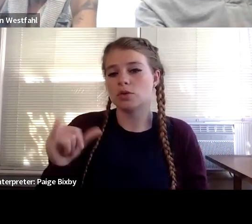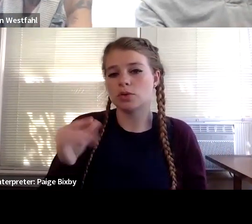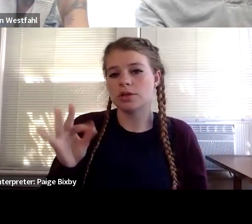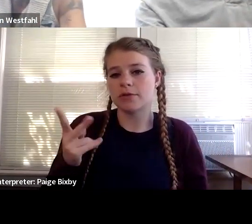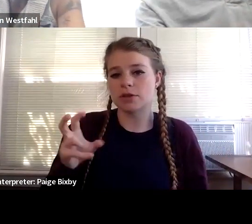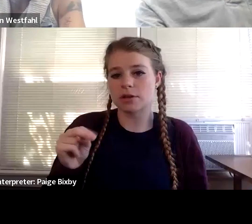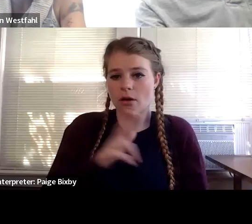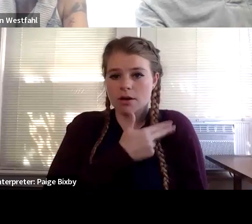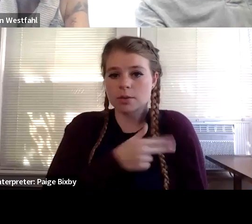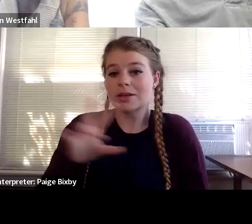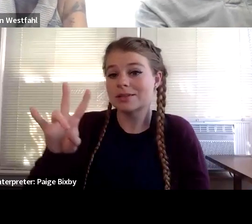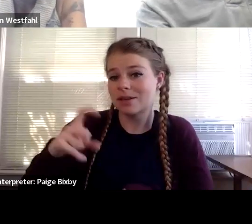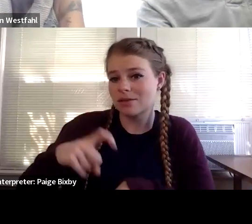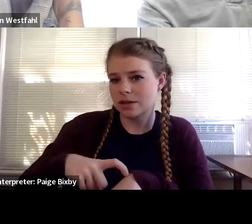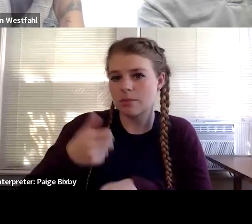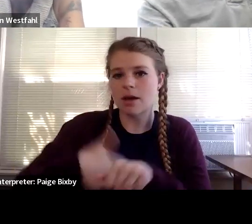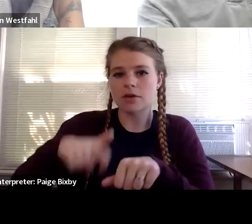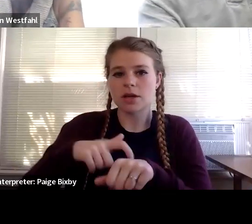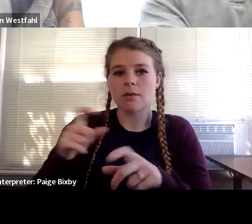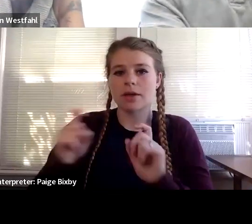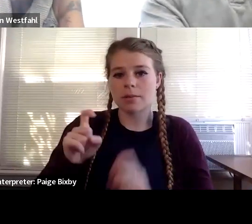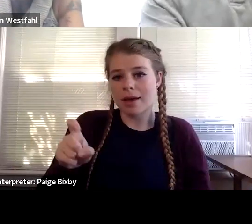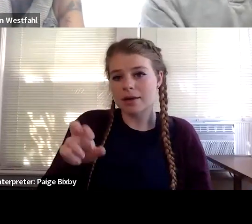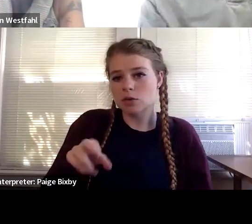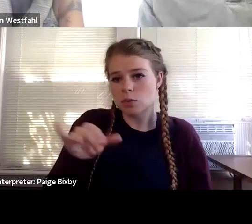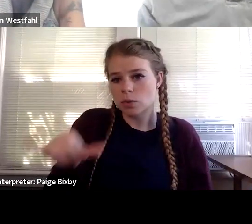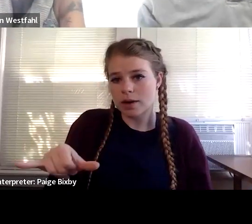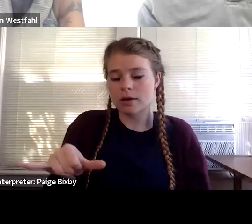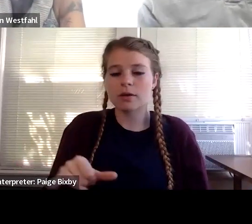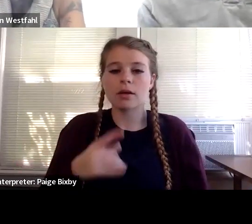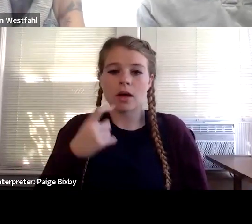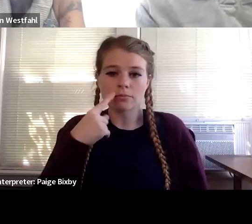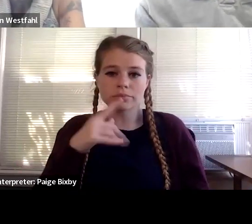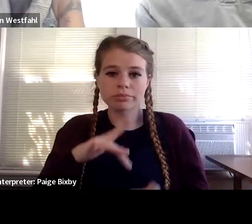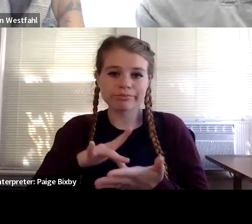and each time they gave me an x-ray, and oral antibiotics to go home with.